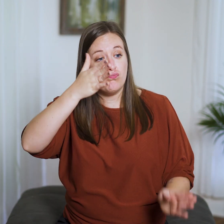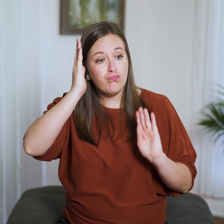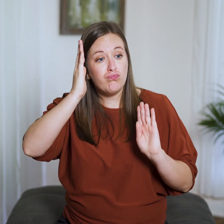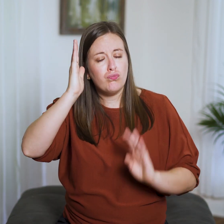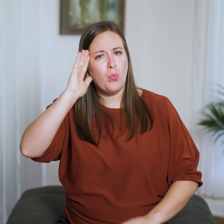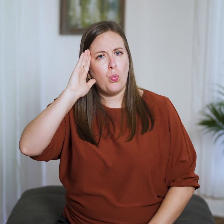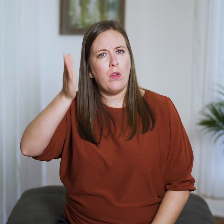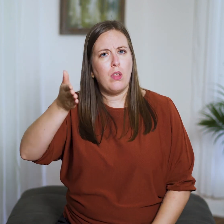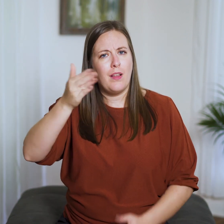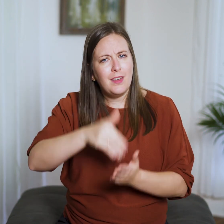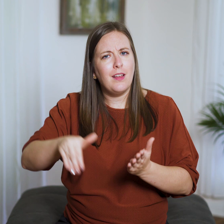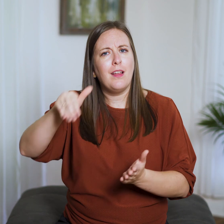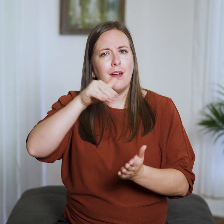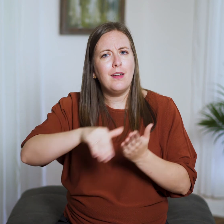you can bet He’s going to listen!